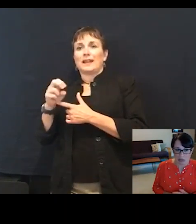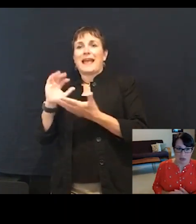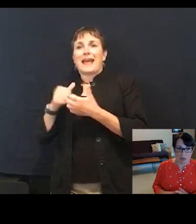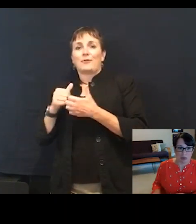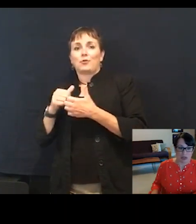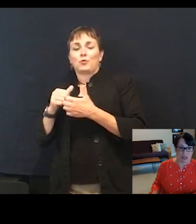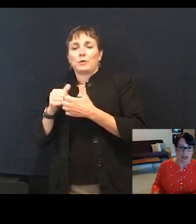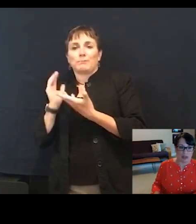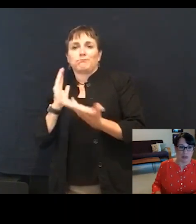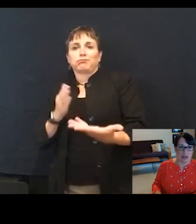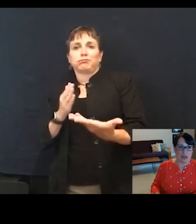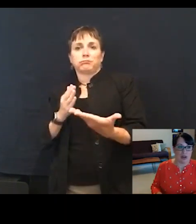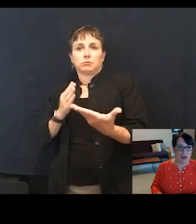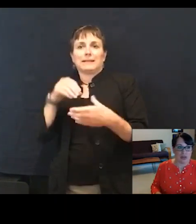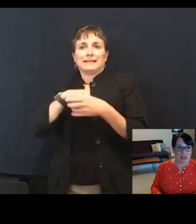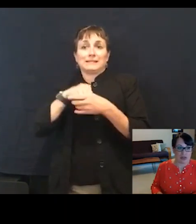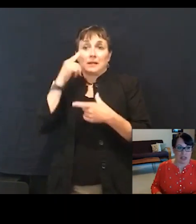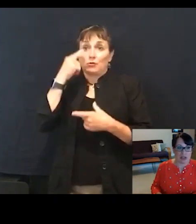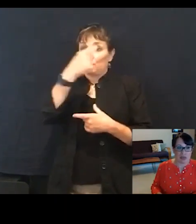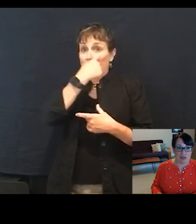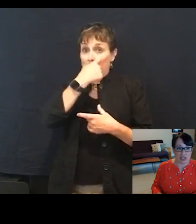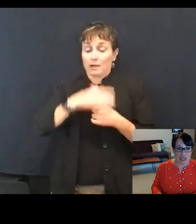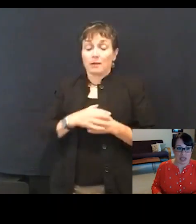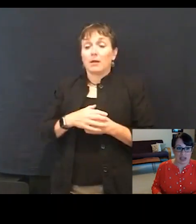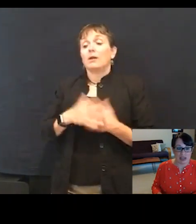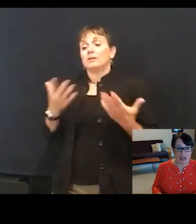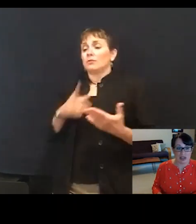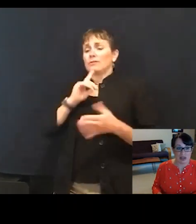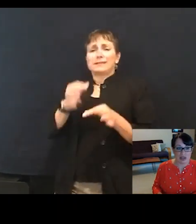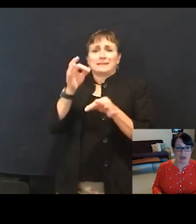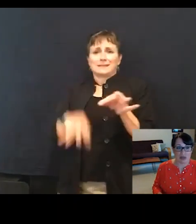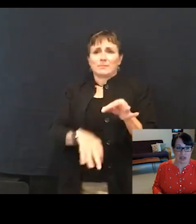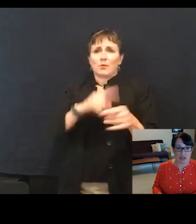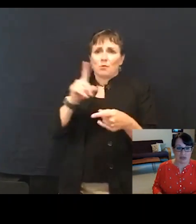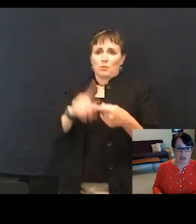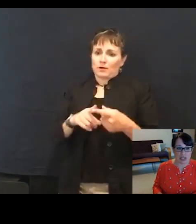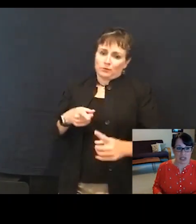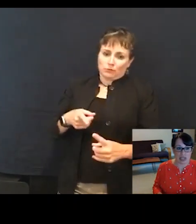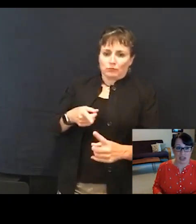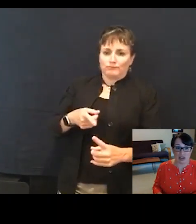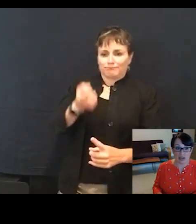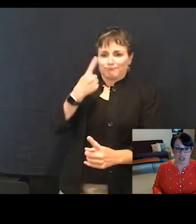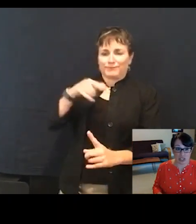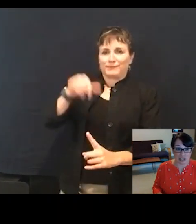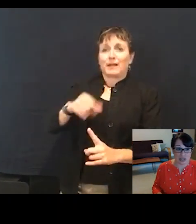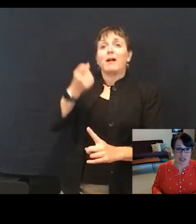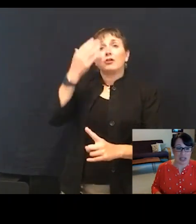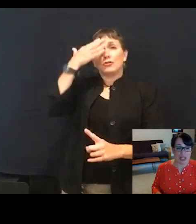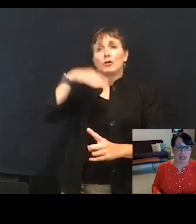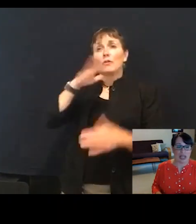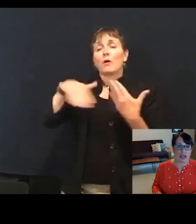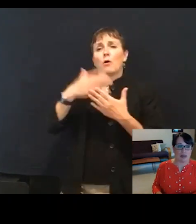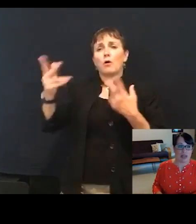when you boil it down. But all of us are made up of DNA, and there are subunits of our DNA called genes.